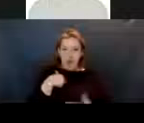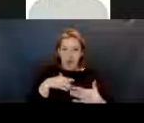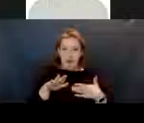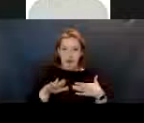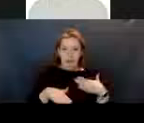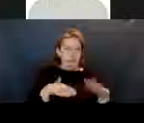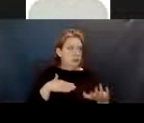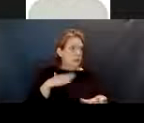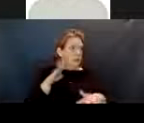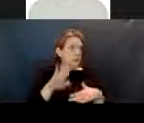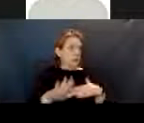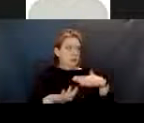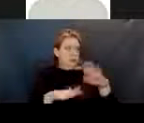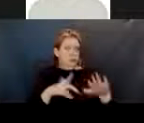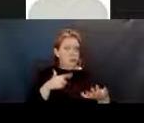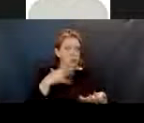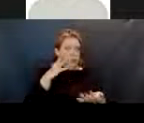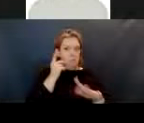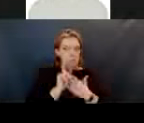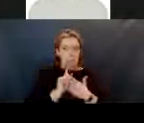my previous hike.